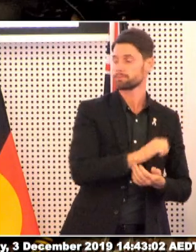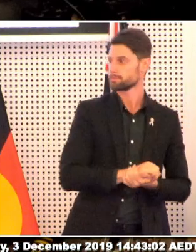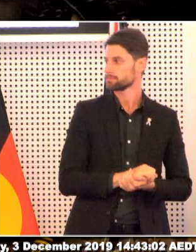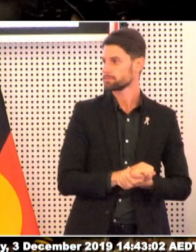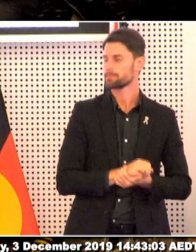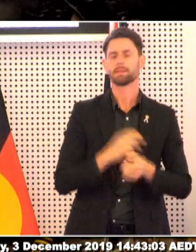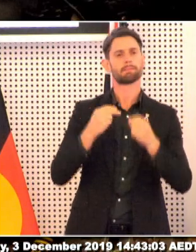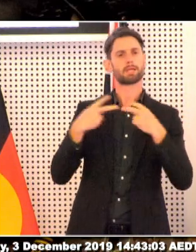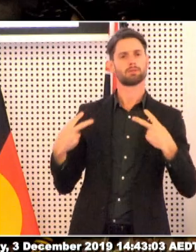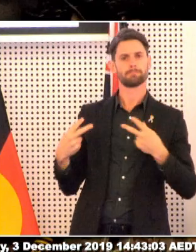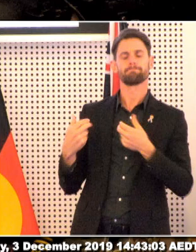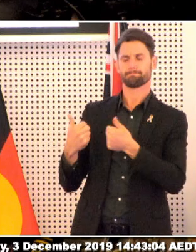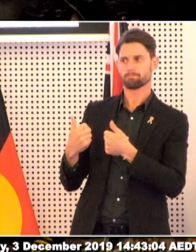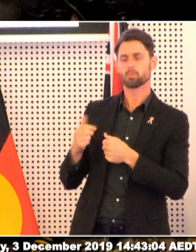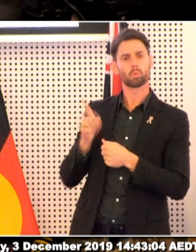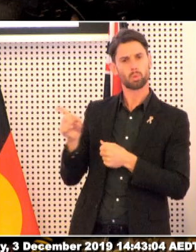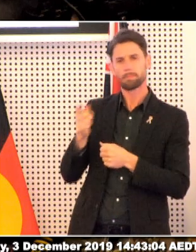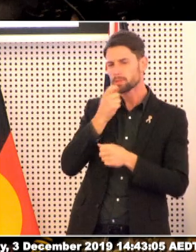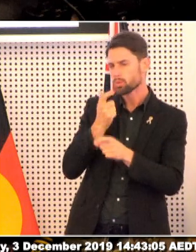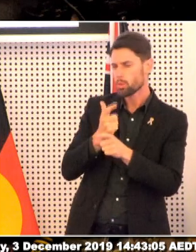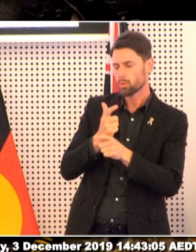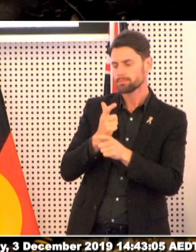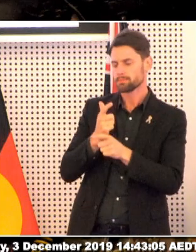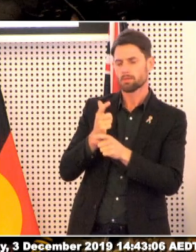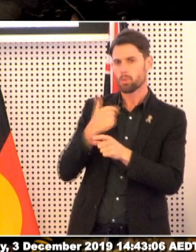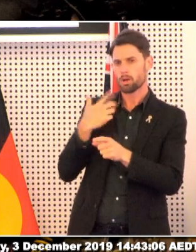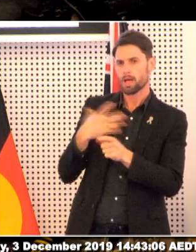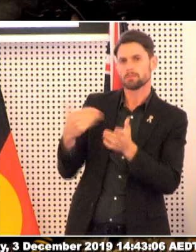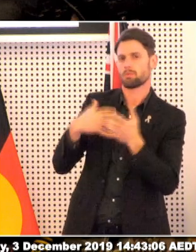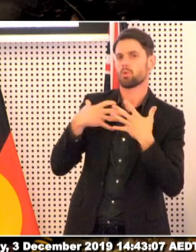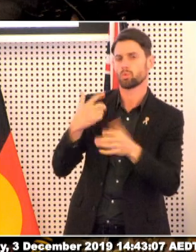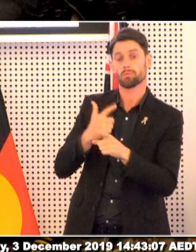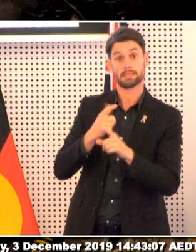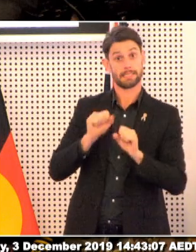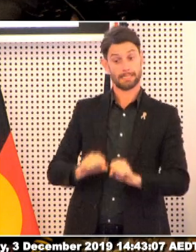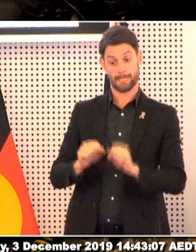this in terms of the place of Victoria, given Victoria’s experience with the